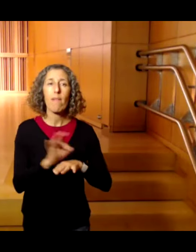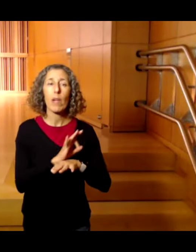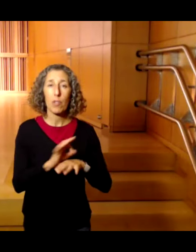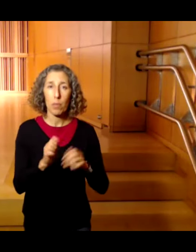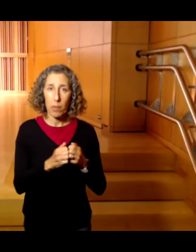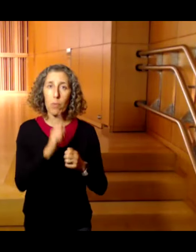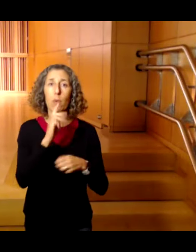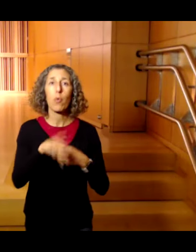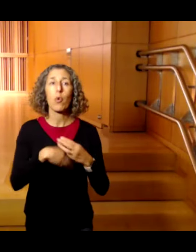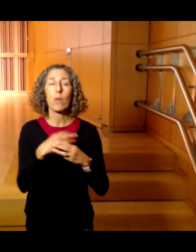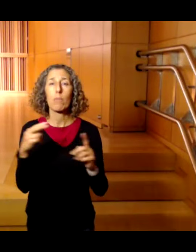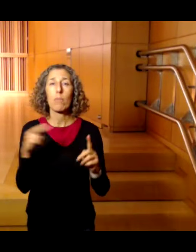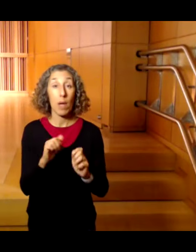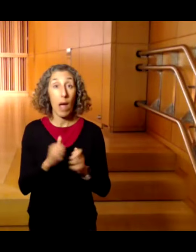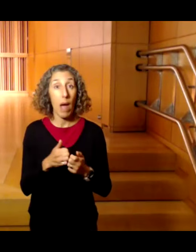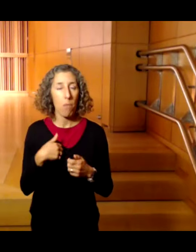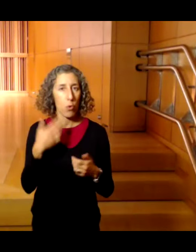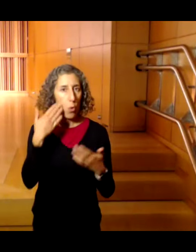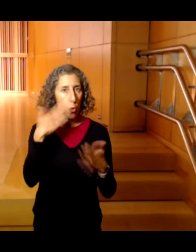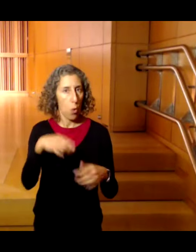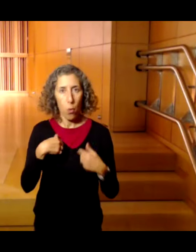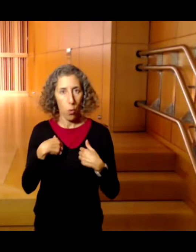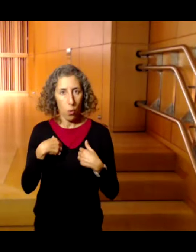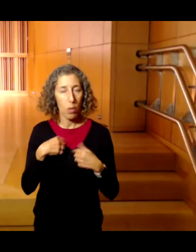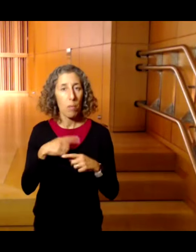What I do know, however, is that this type of inquiry is hardly new.